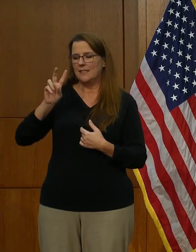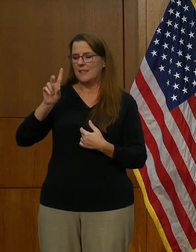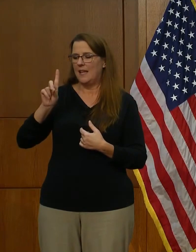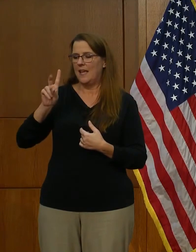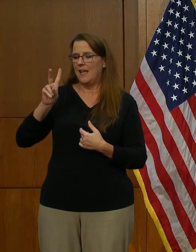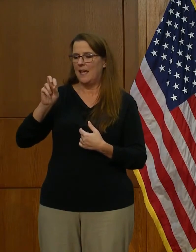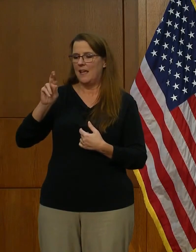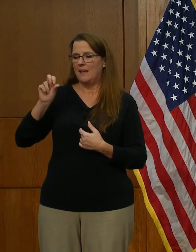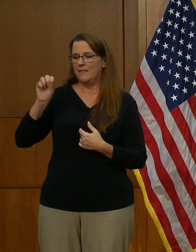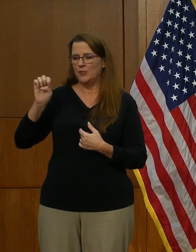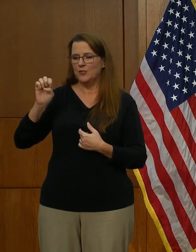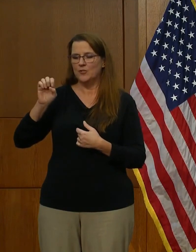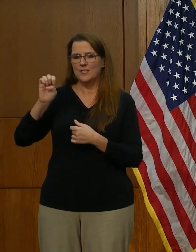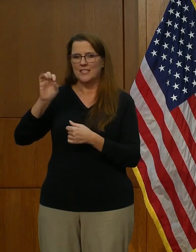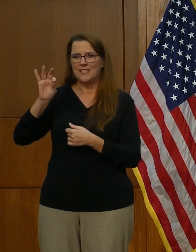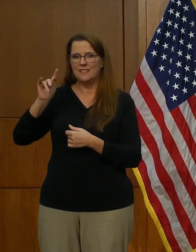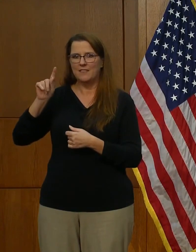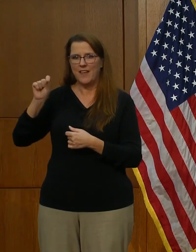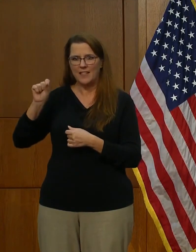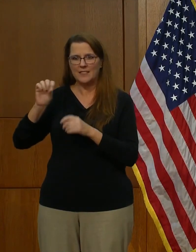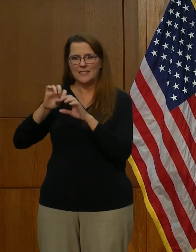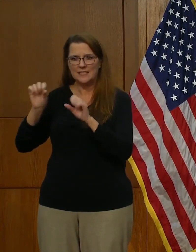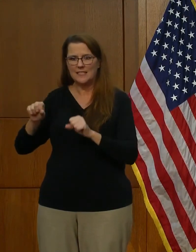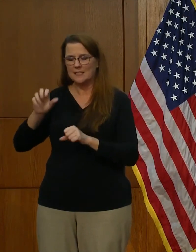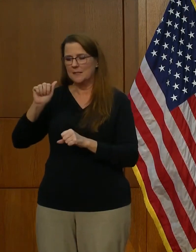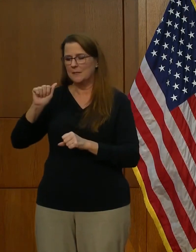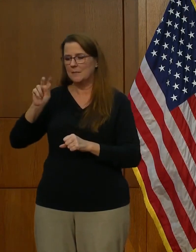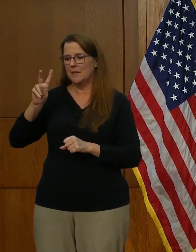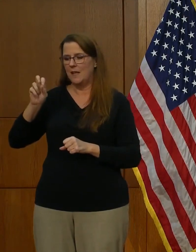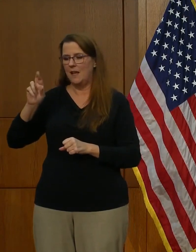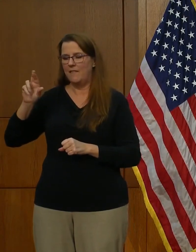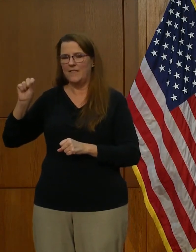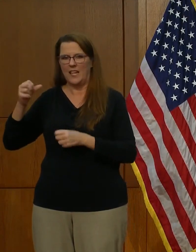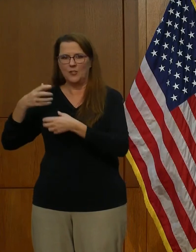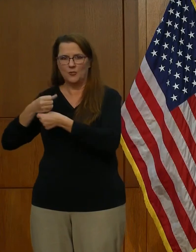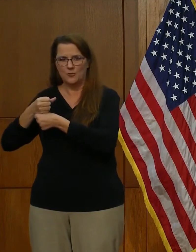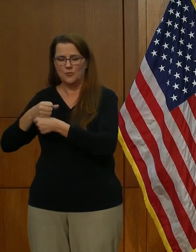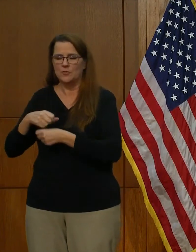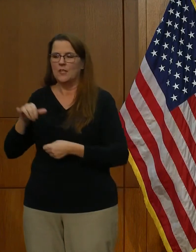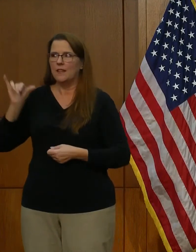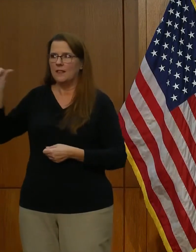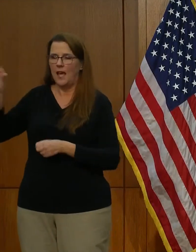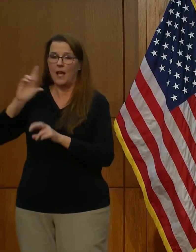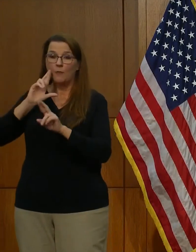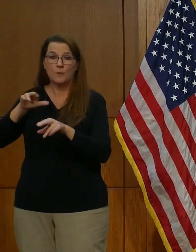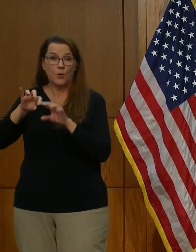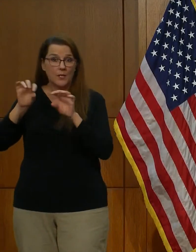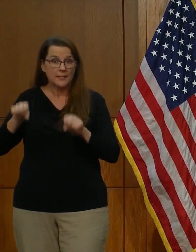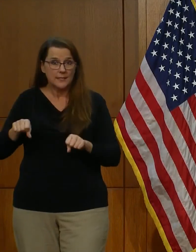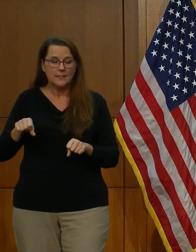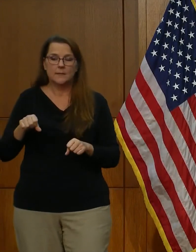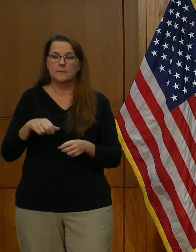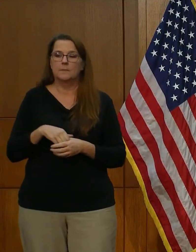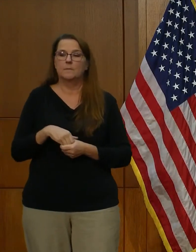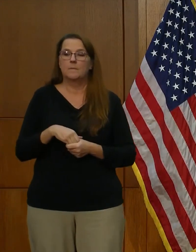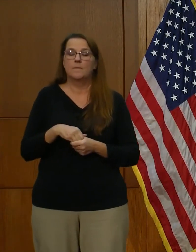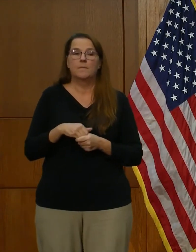VACCINE ADVERSE EFFECTS REPORTING SYSTEM OR THEIRS.